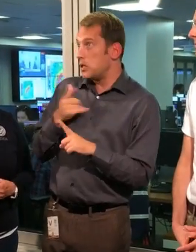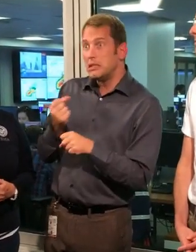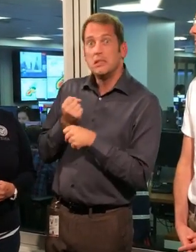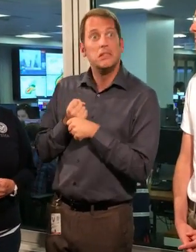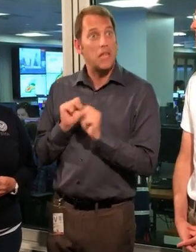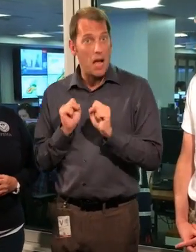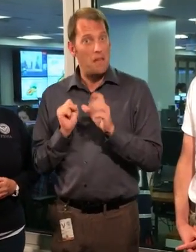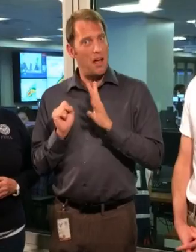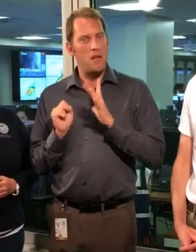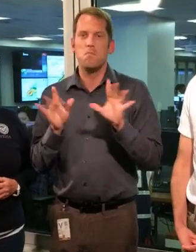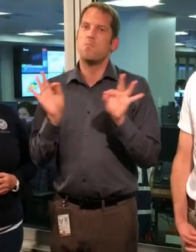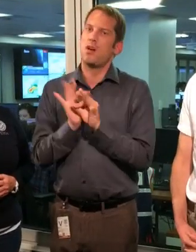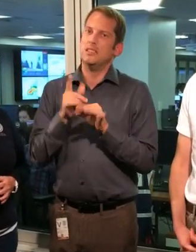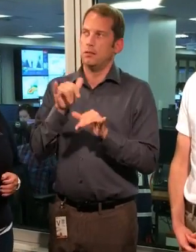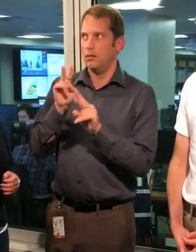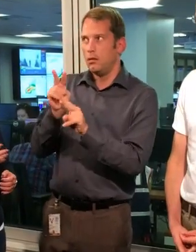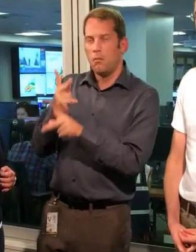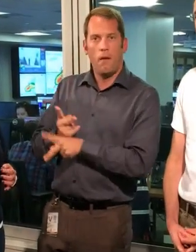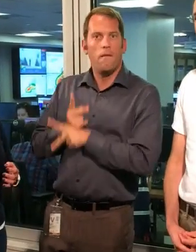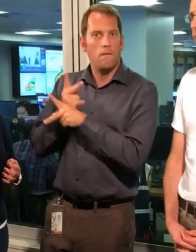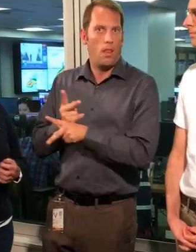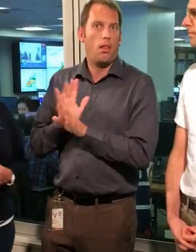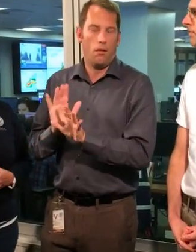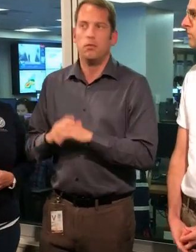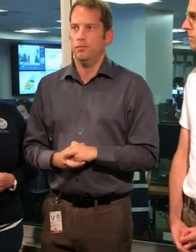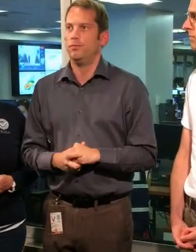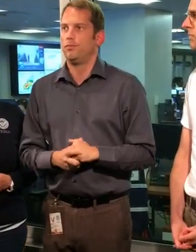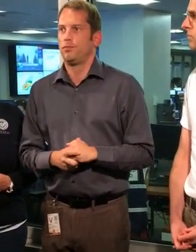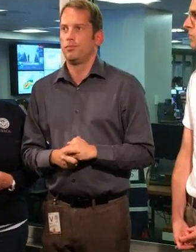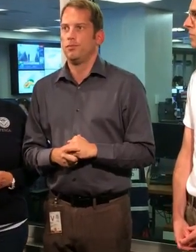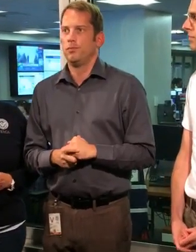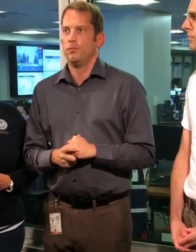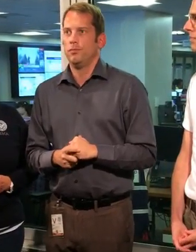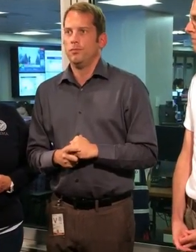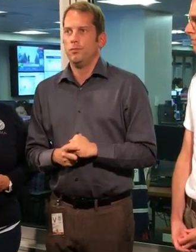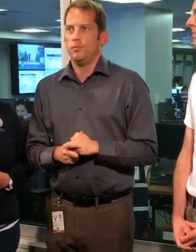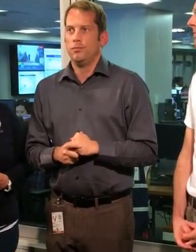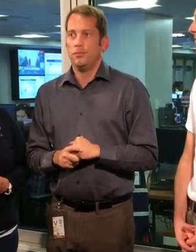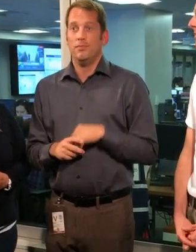One of the other things as well as the app that Daniel mentioned is the FEMA App, so